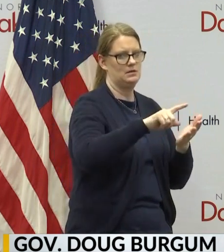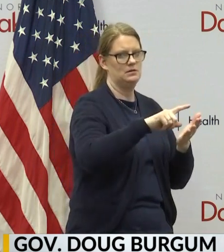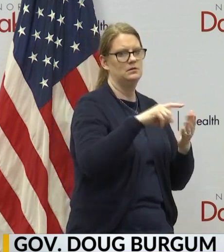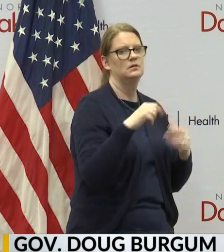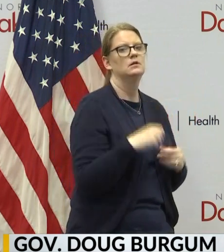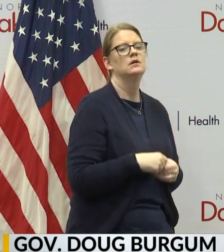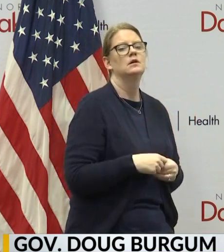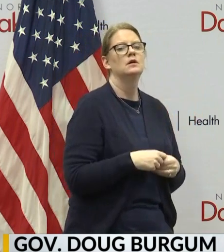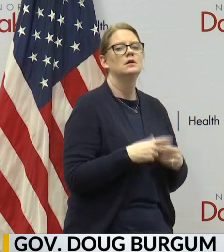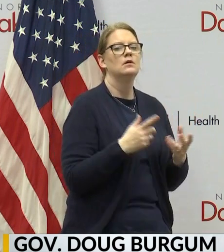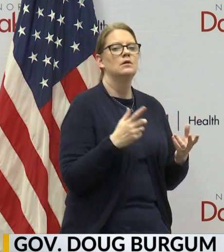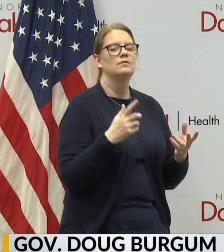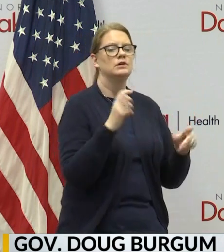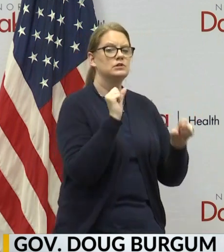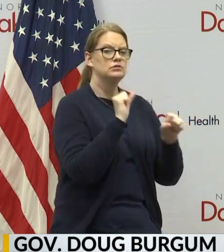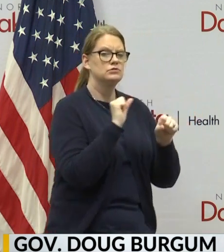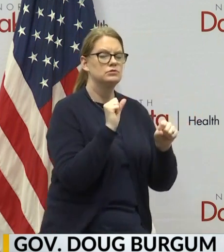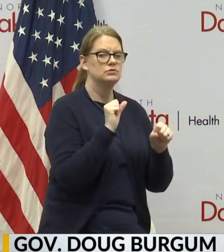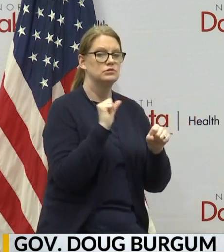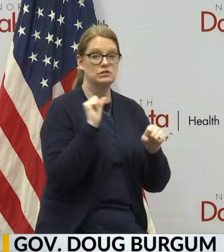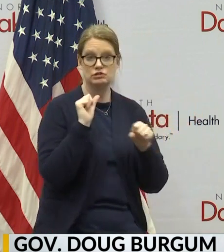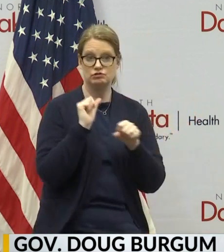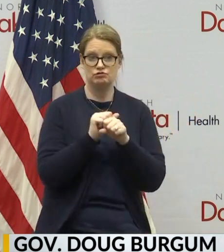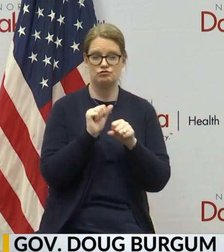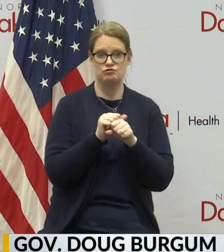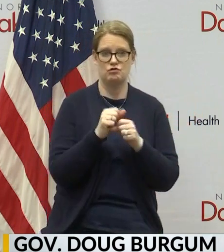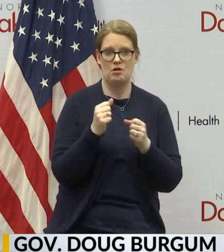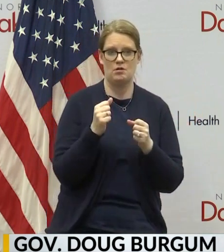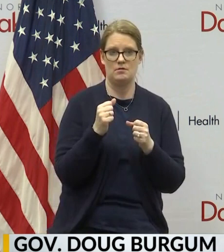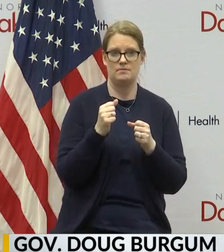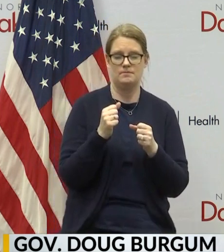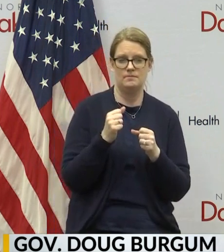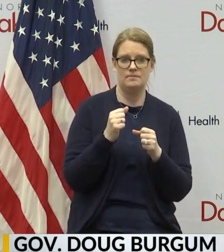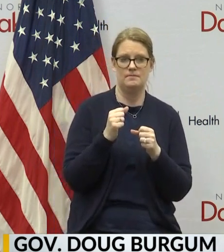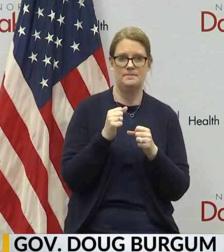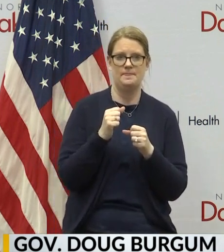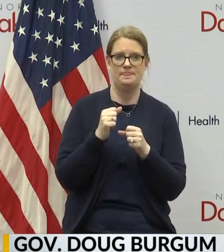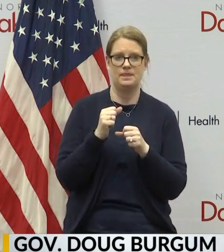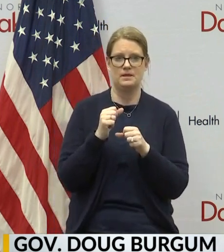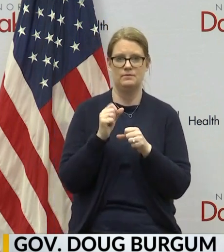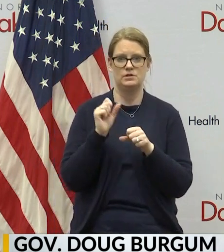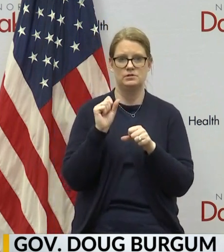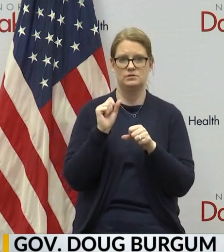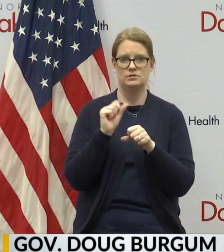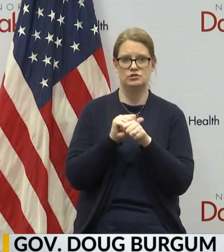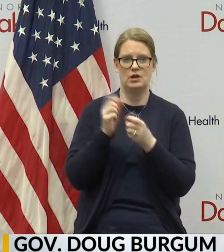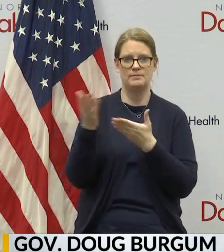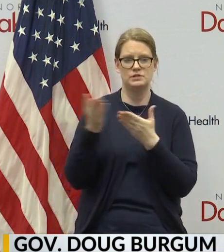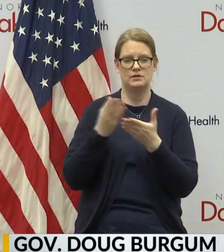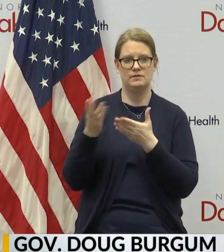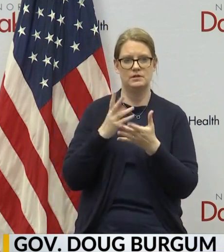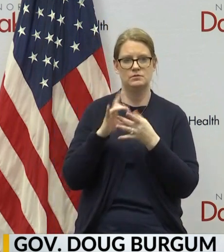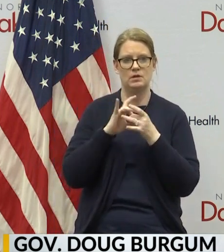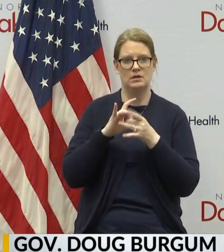INTEREST BECAUSE THE SUSPENSION OF THESE WON'T BE TREATED AS LATE PAYMENTS.